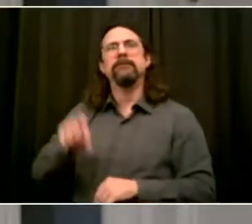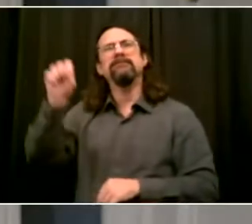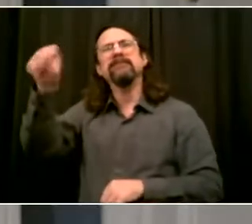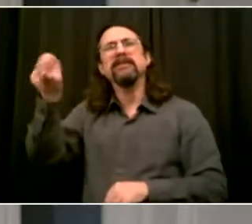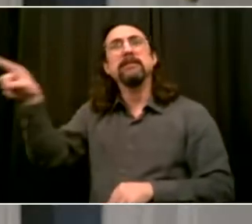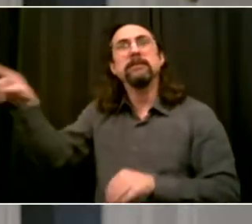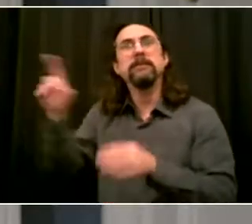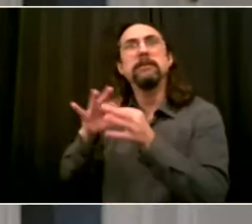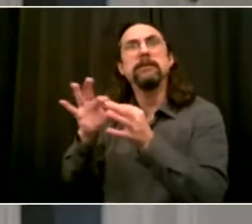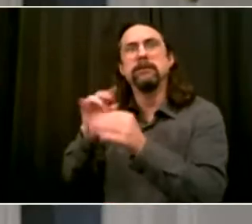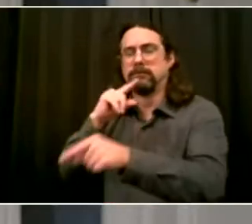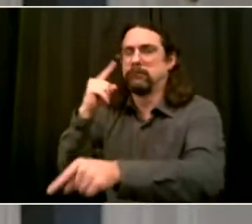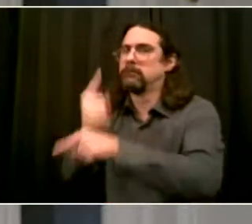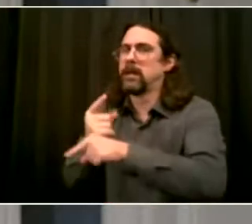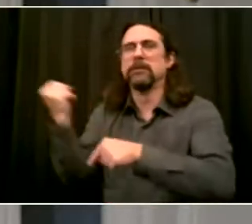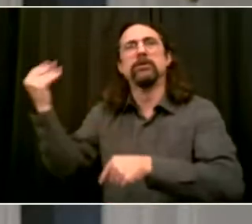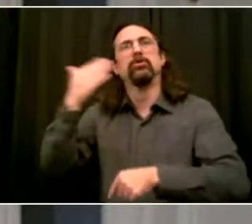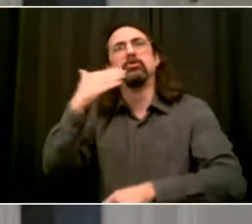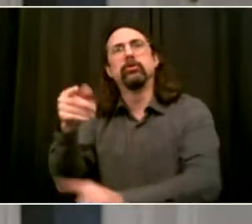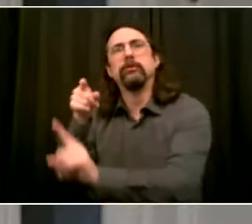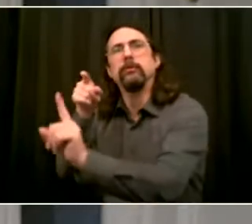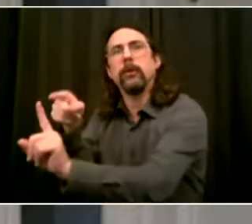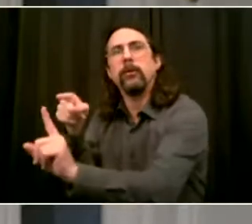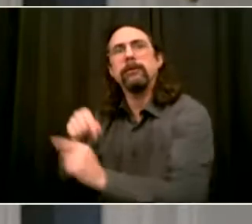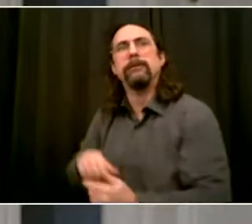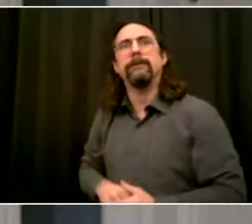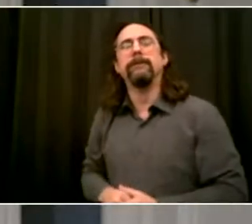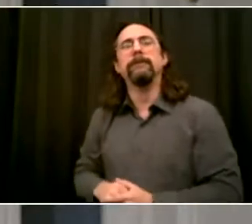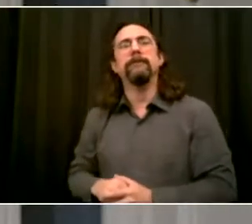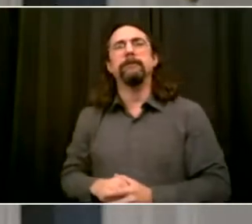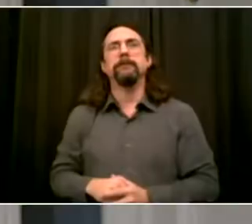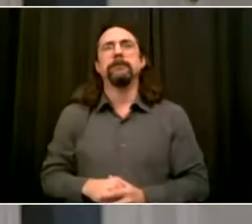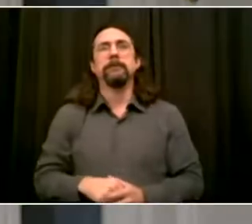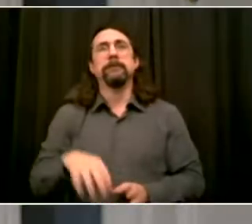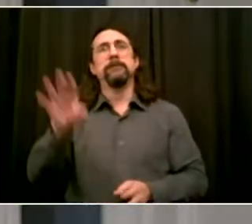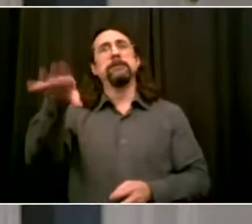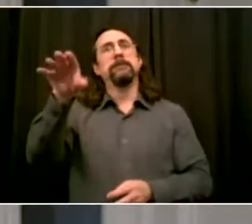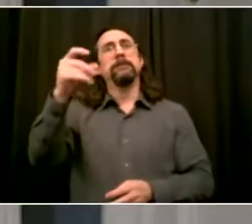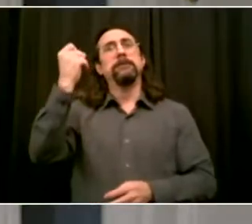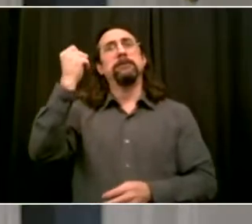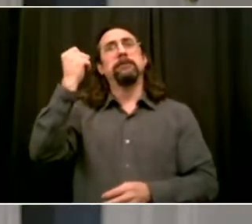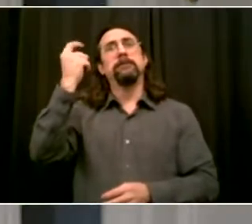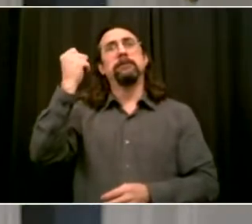SCIENCE AND SOME THINGS WE KNKNOW A LOT ABOUT. RACE DOESN'T DETERMINE THE